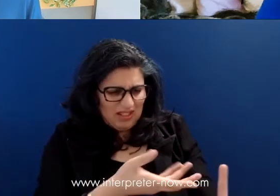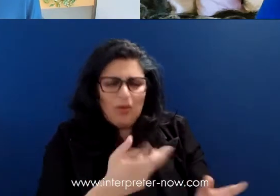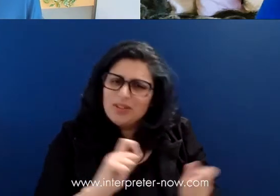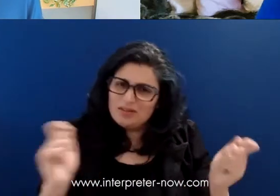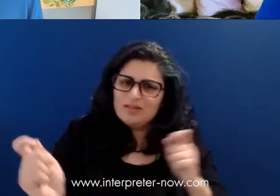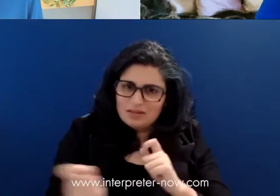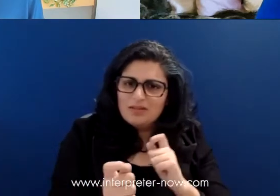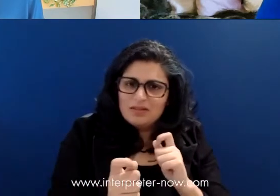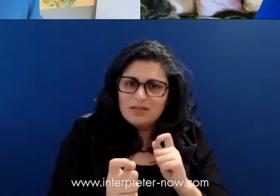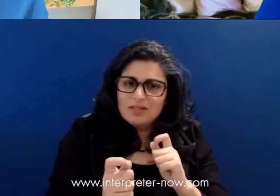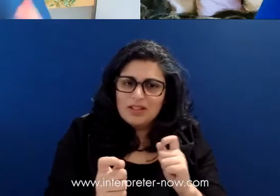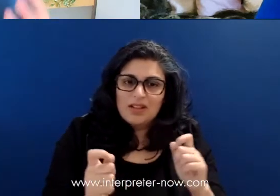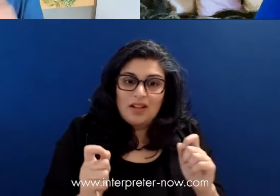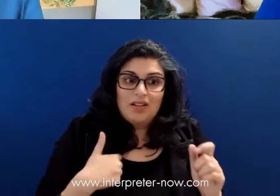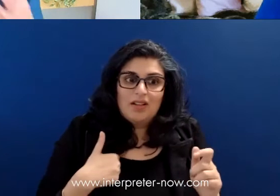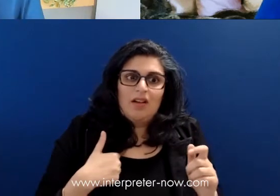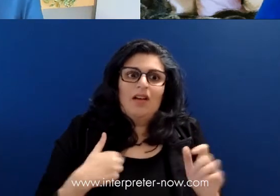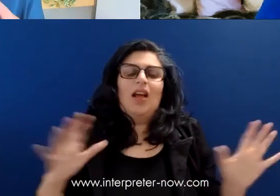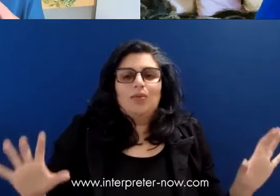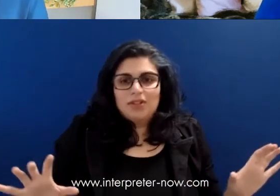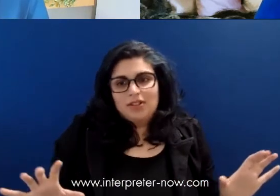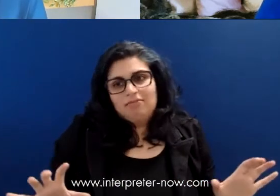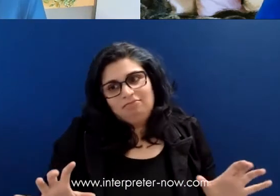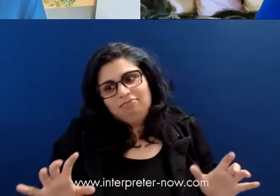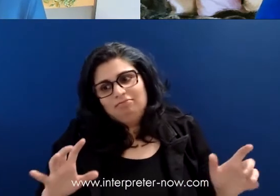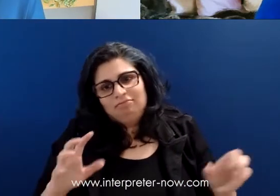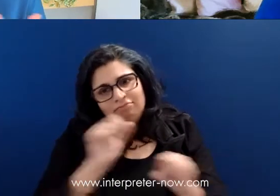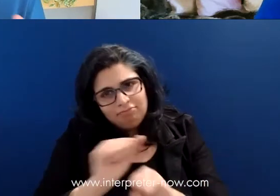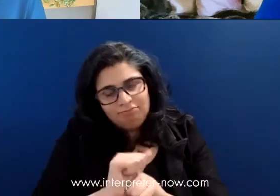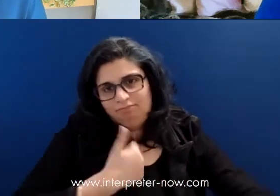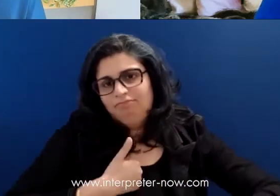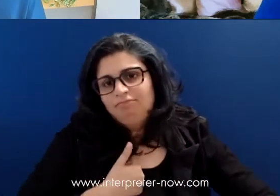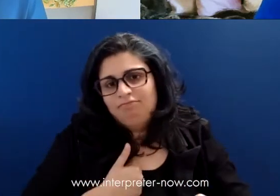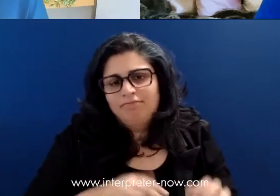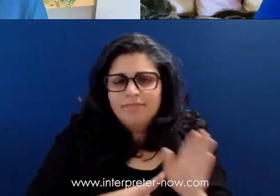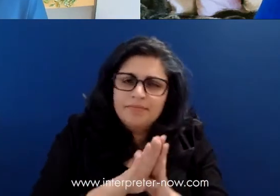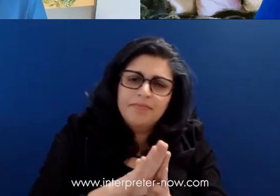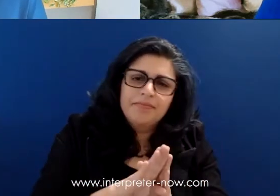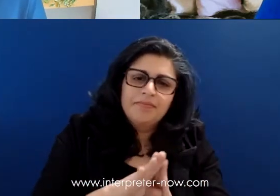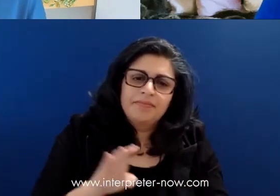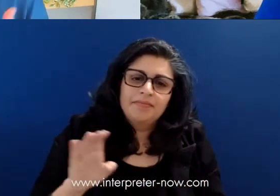So I did a lot of work on myself to build empathy in myself and build compassion and understanding.